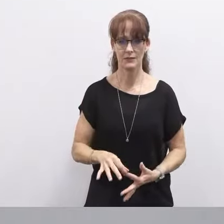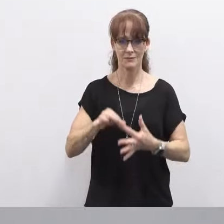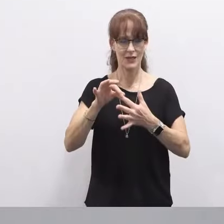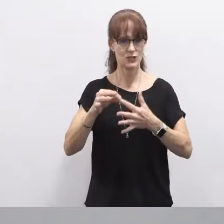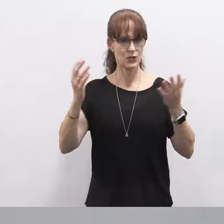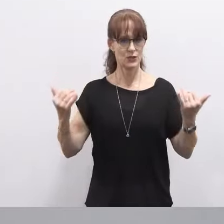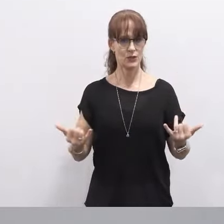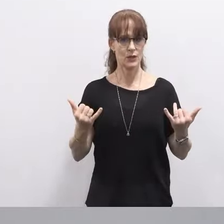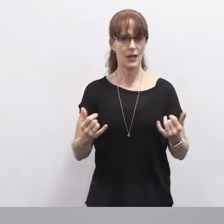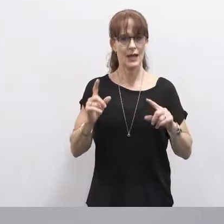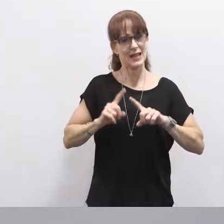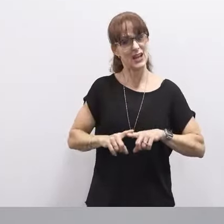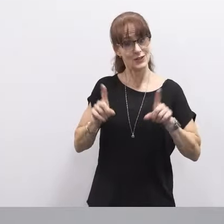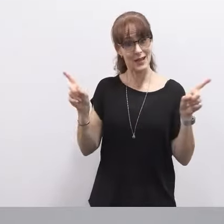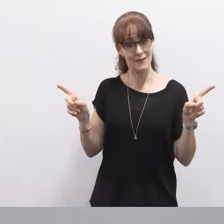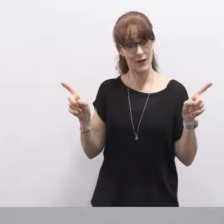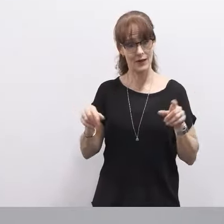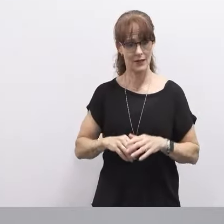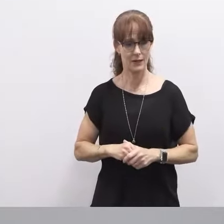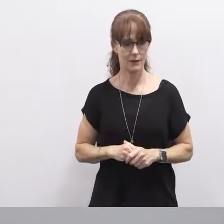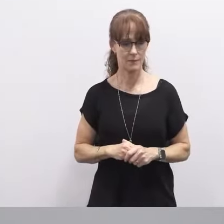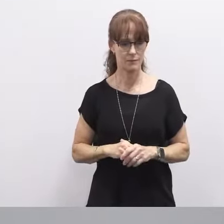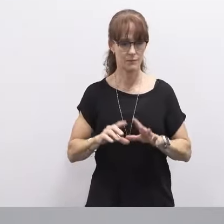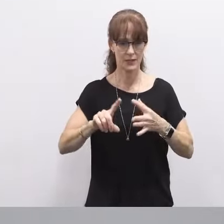today and a little different to open up our meeting.